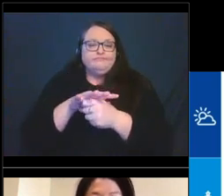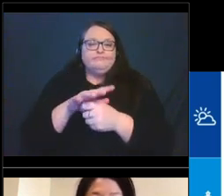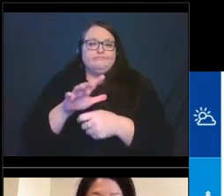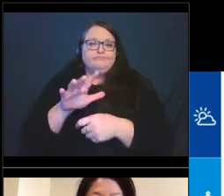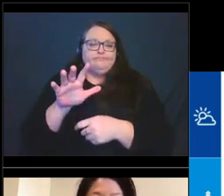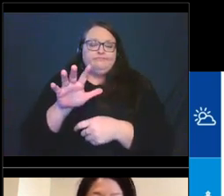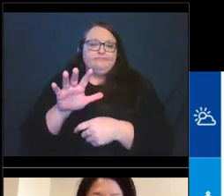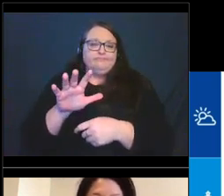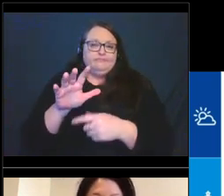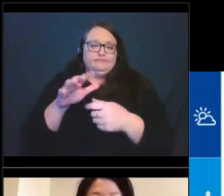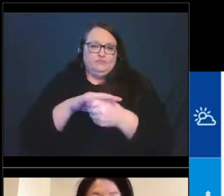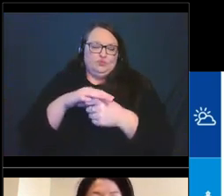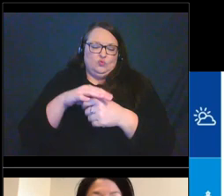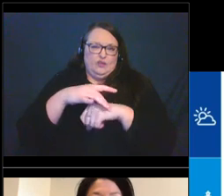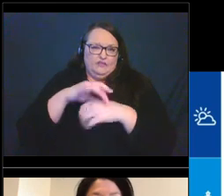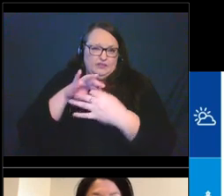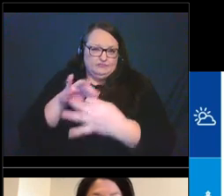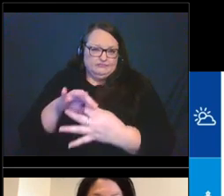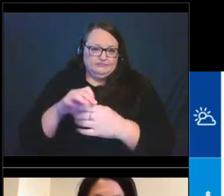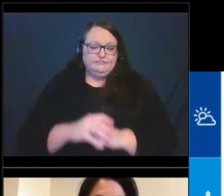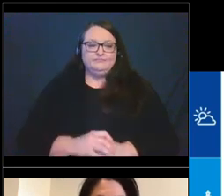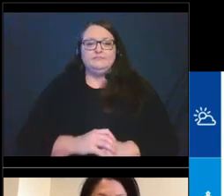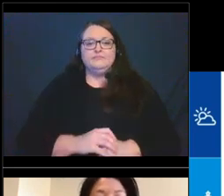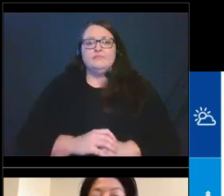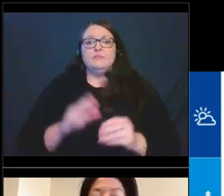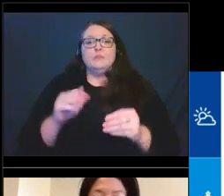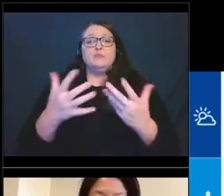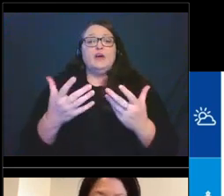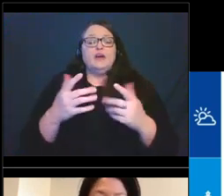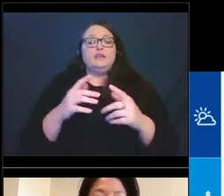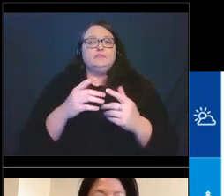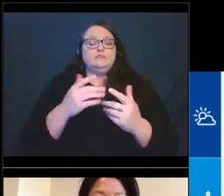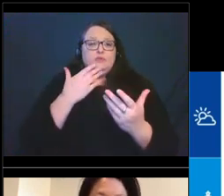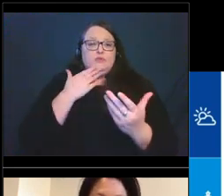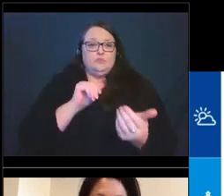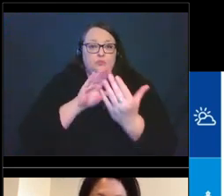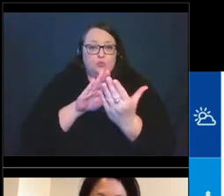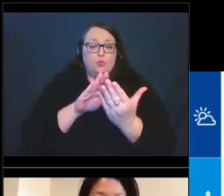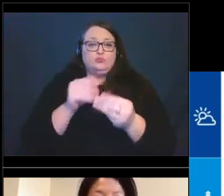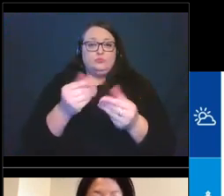a nationally consistent approach to provide a robust and always-available heat service through